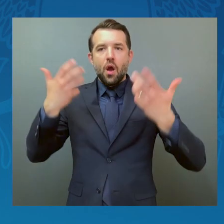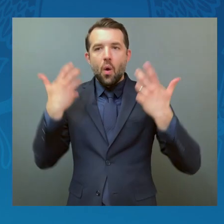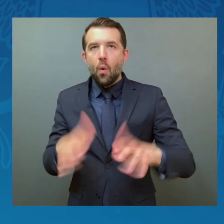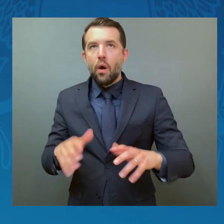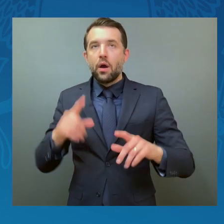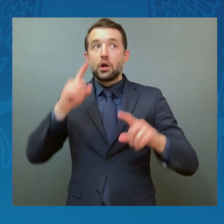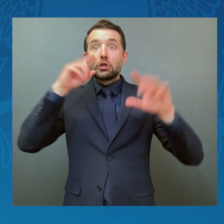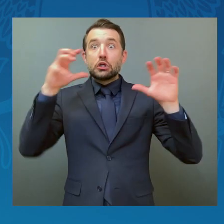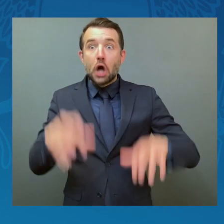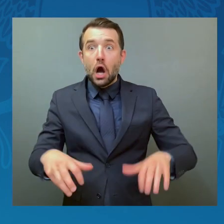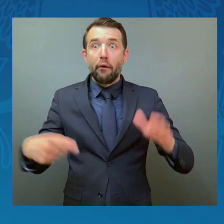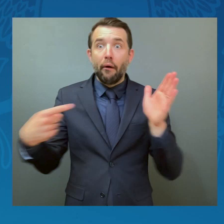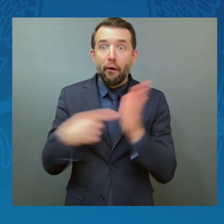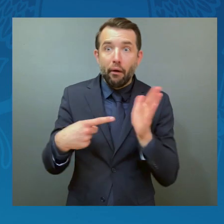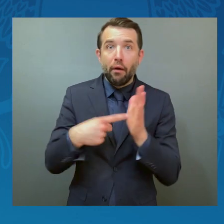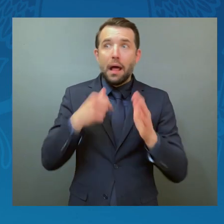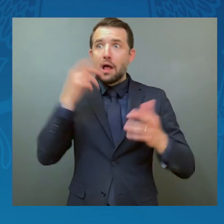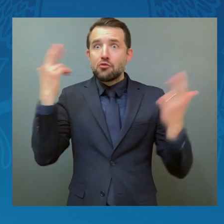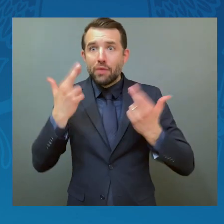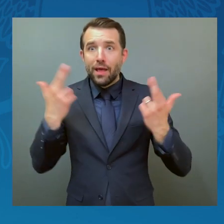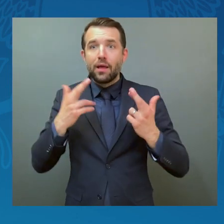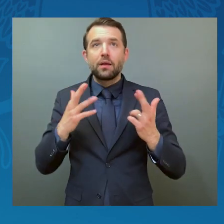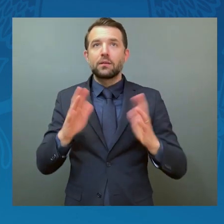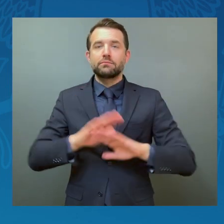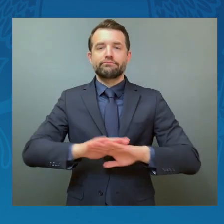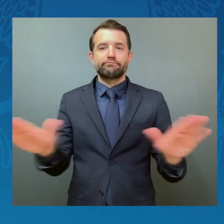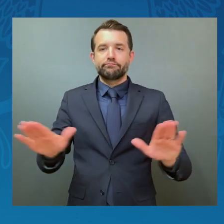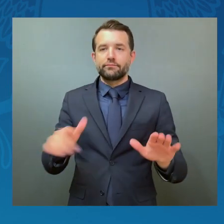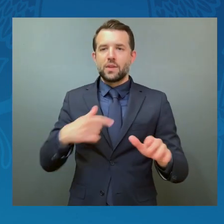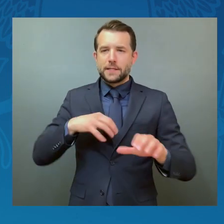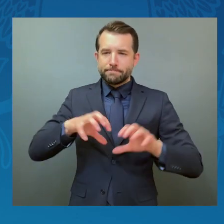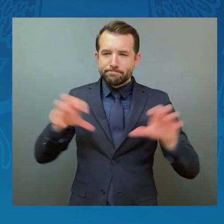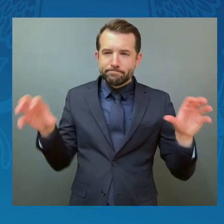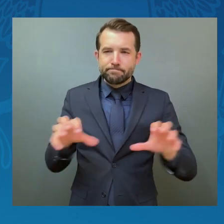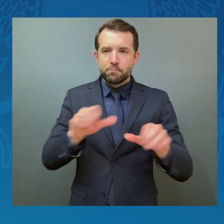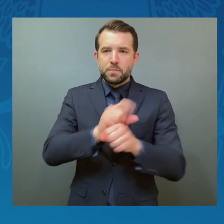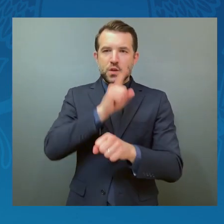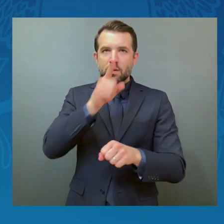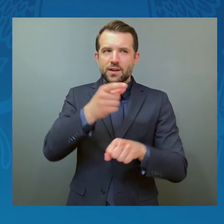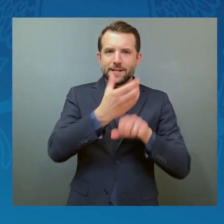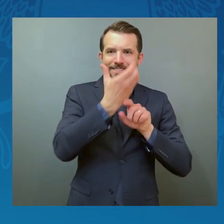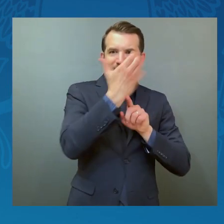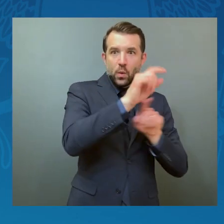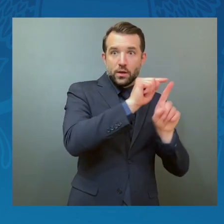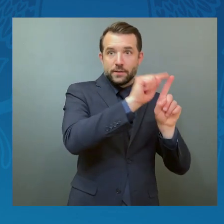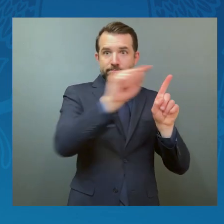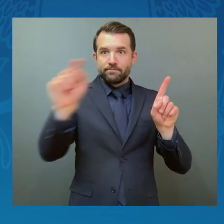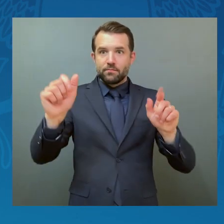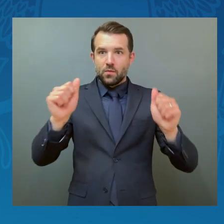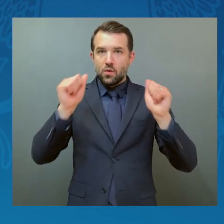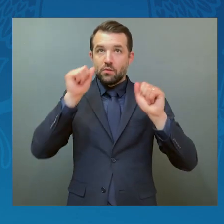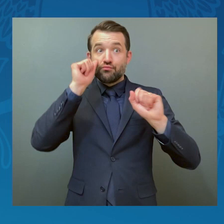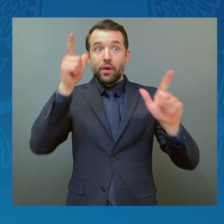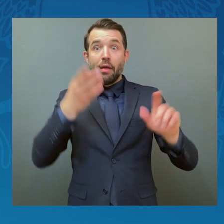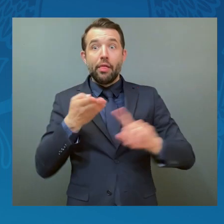We're going to be vigorous in enforcement of that law. At the direction of President Biden and Vice-President Harris,